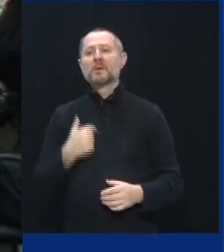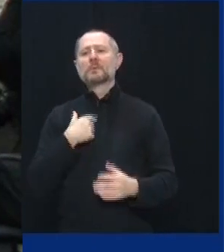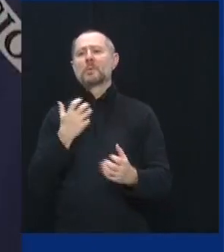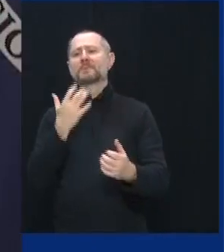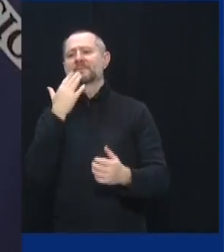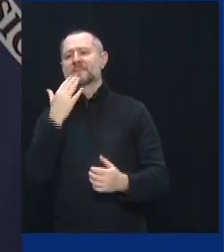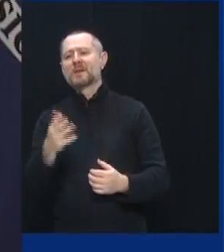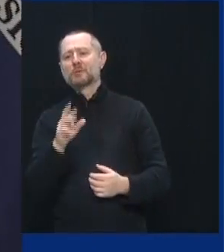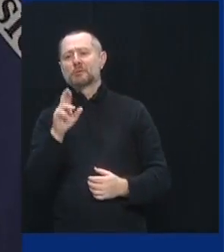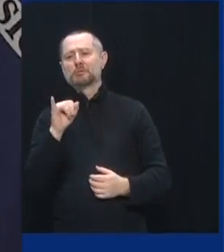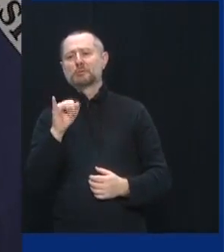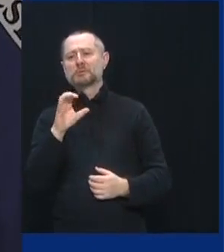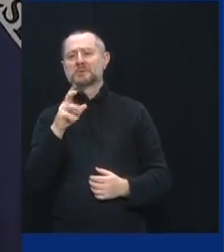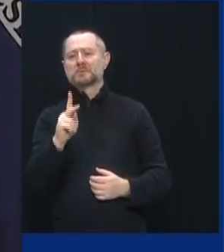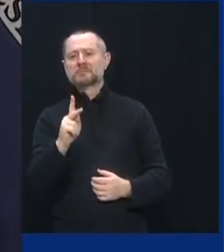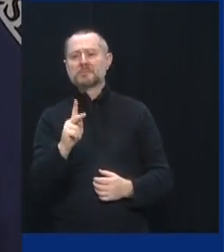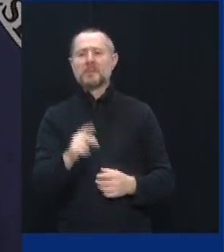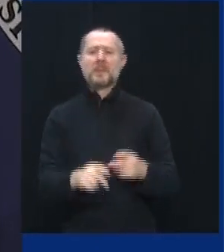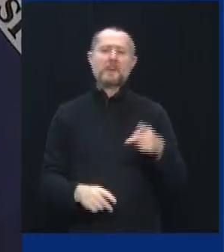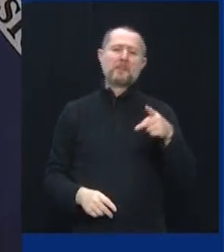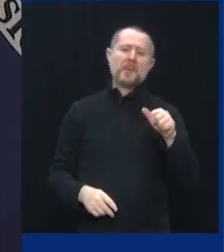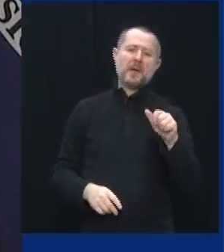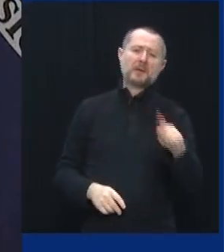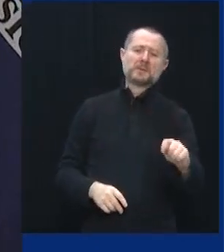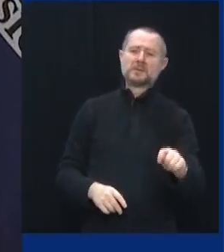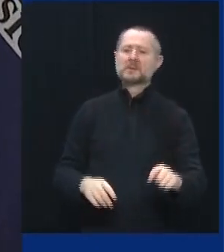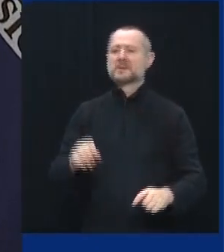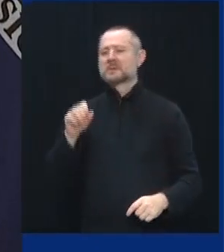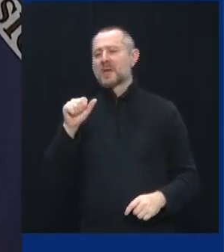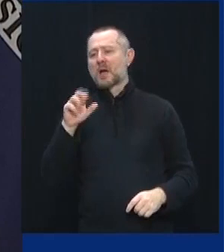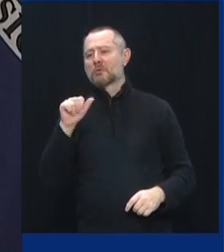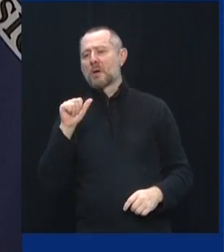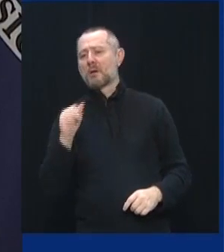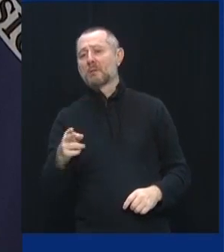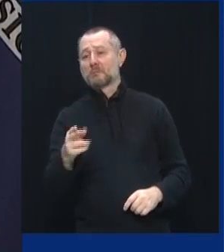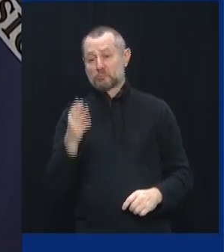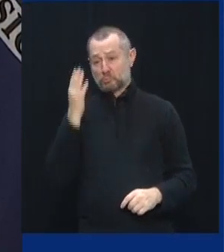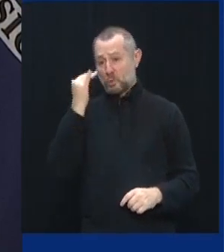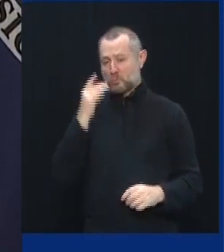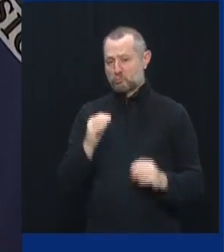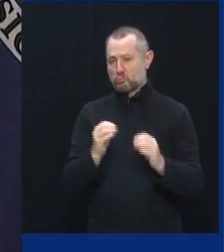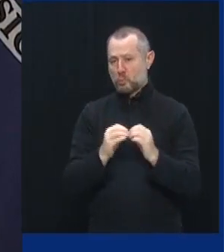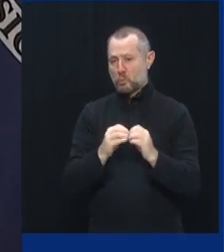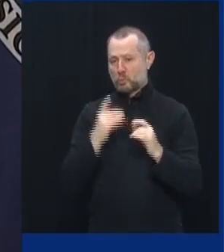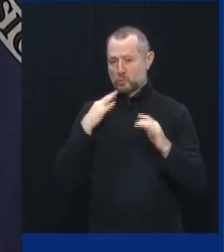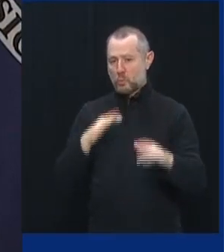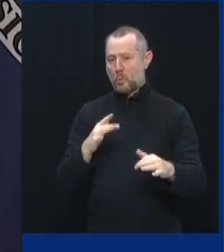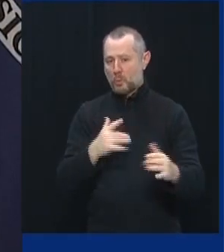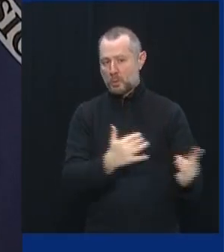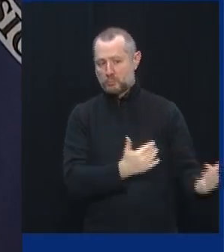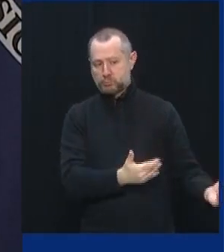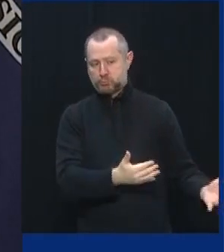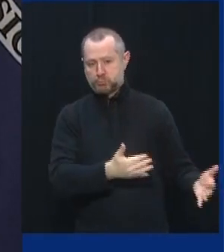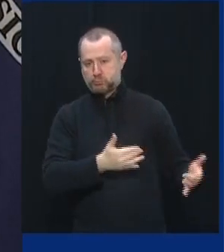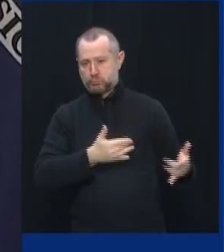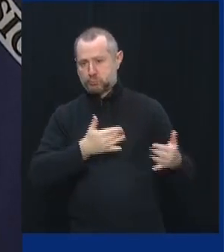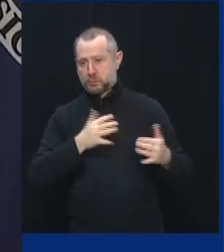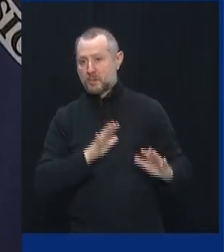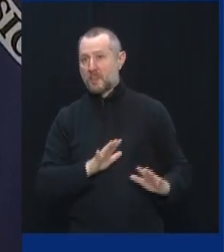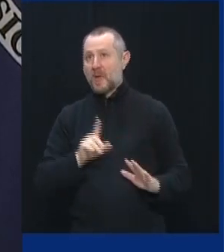THANK YOU. THANK YOU, MICHAEL. I ALSO WANT TO THANK RICK AND